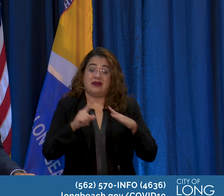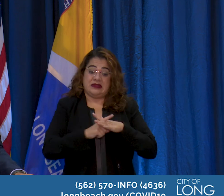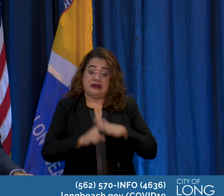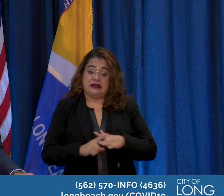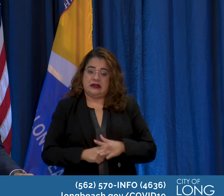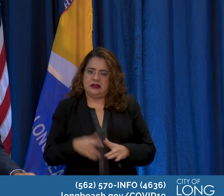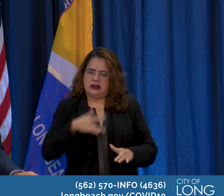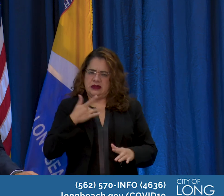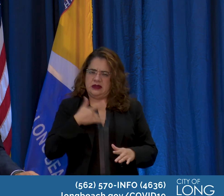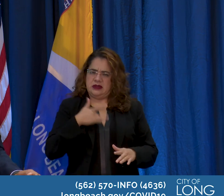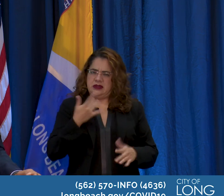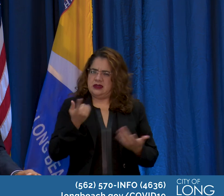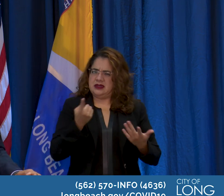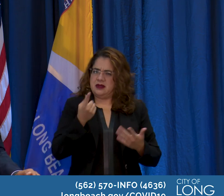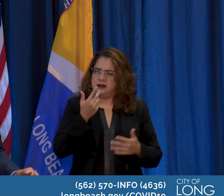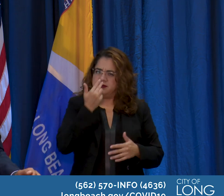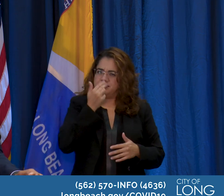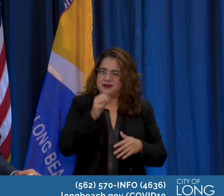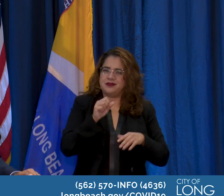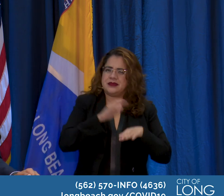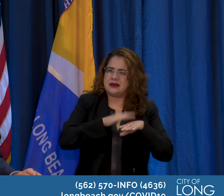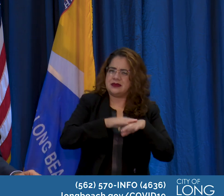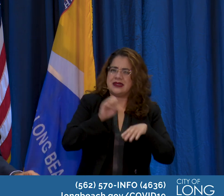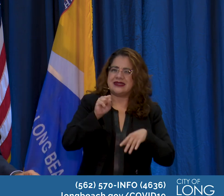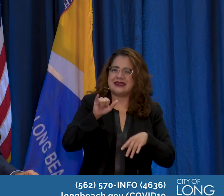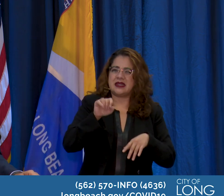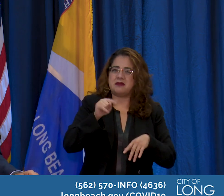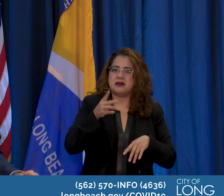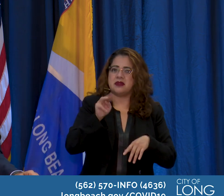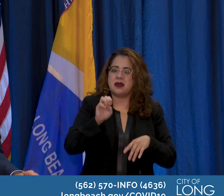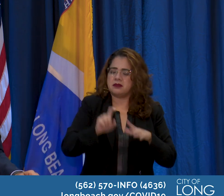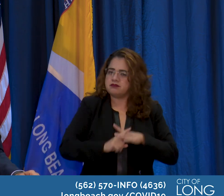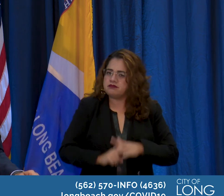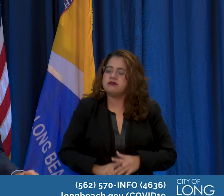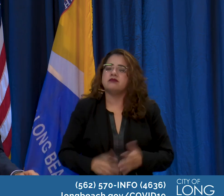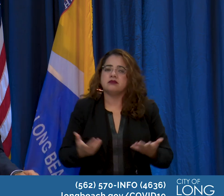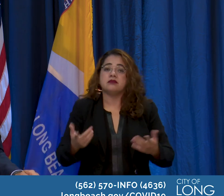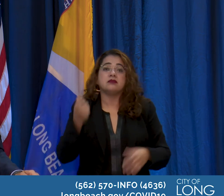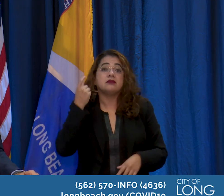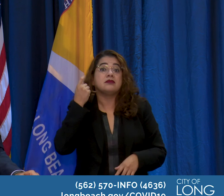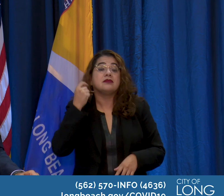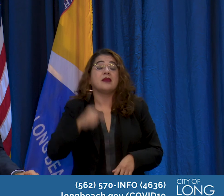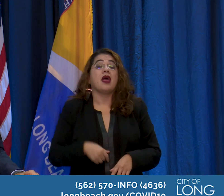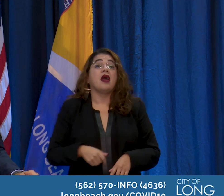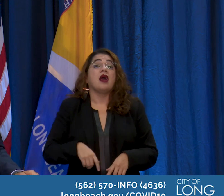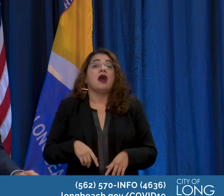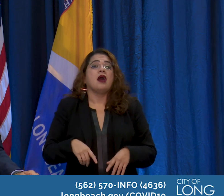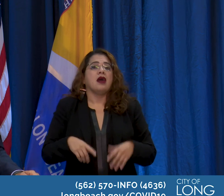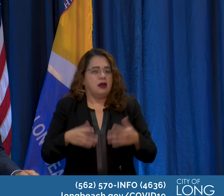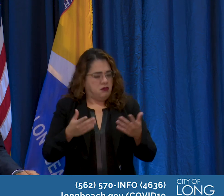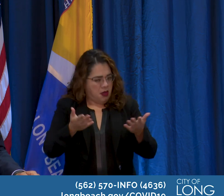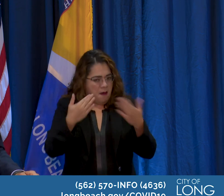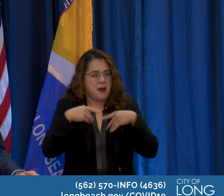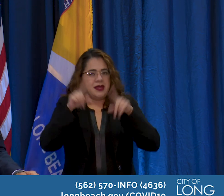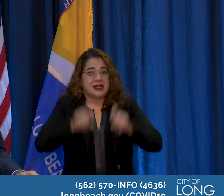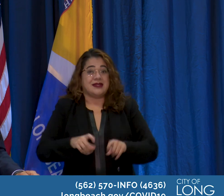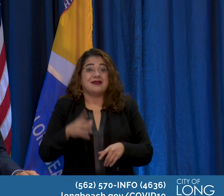Our testing capacity in Long Beach is twice the state requirement and ask of us and so